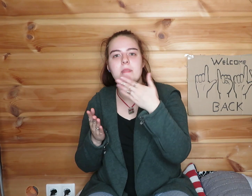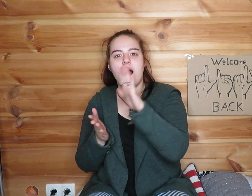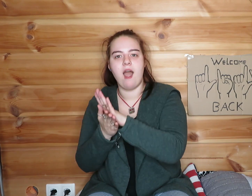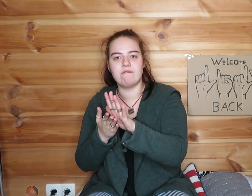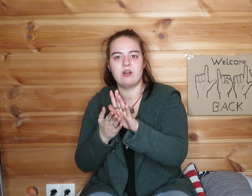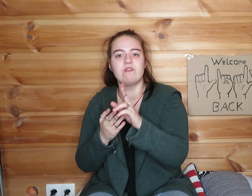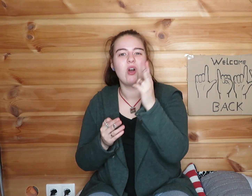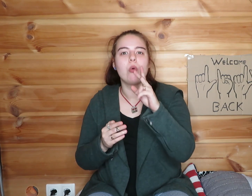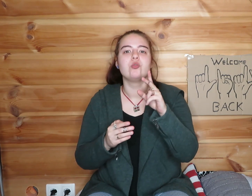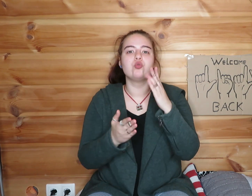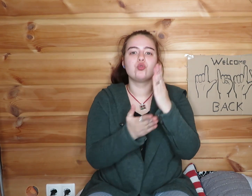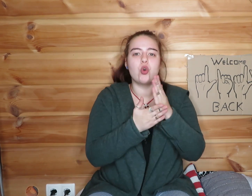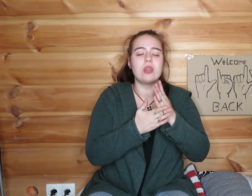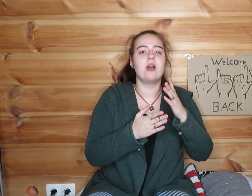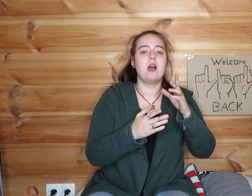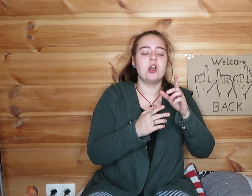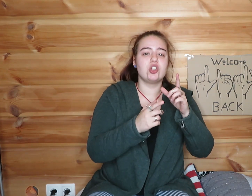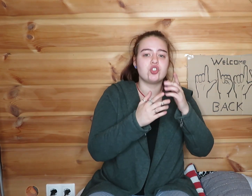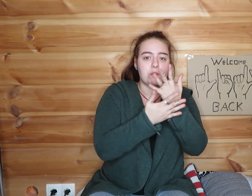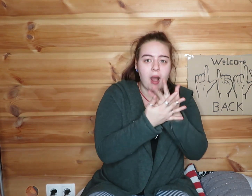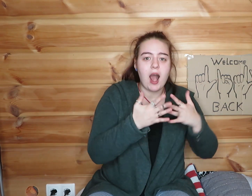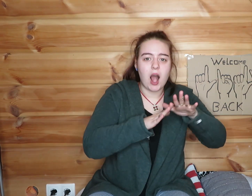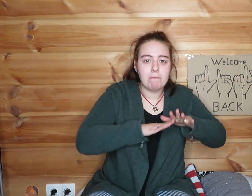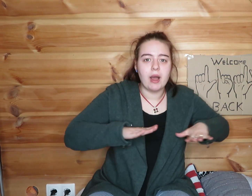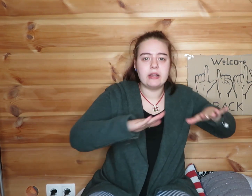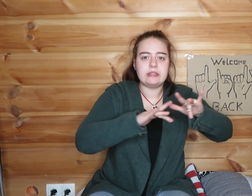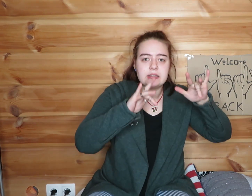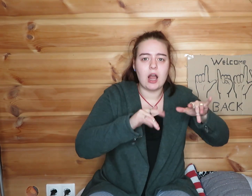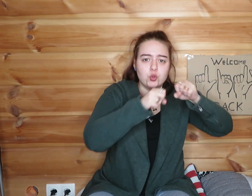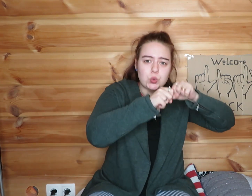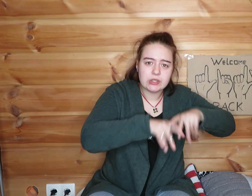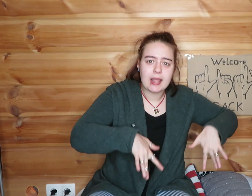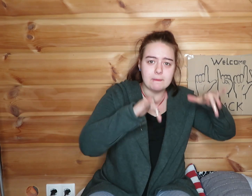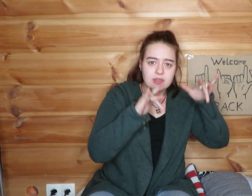It´s easier because the baby has a solid language foundation, a system.